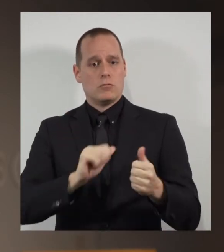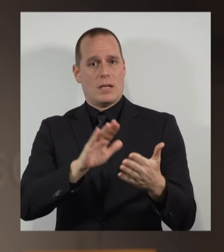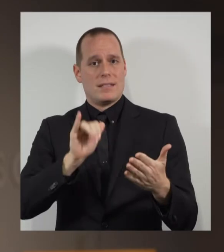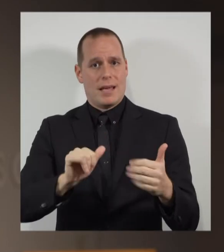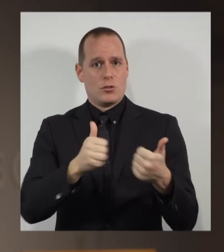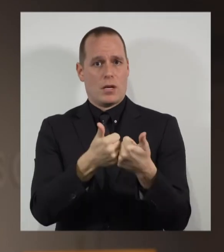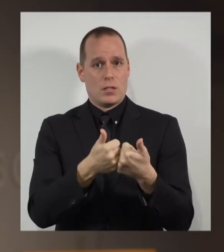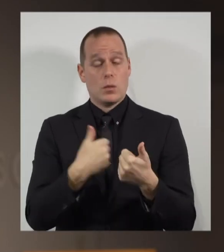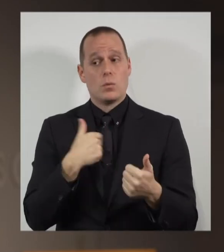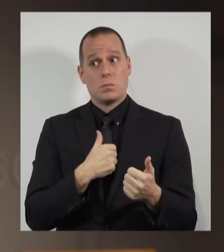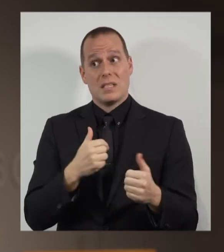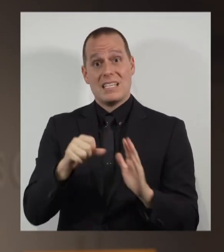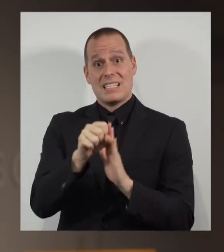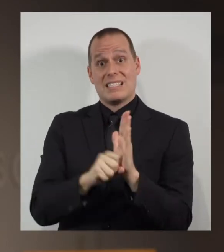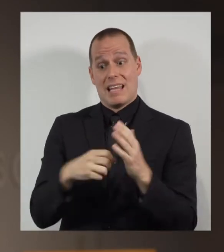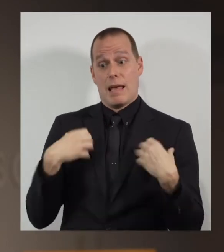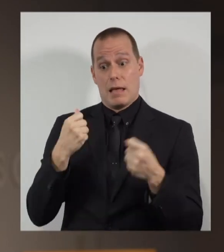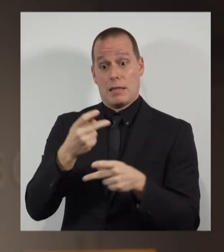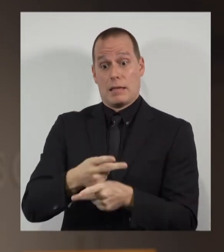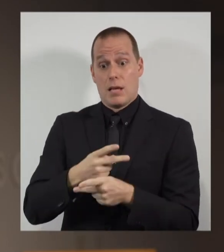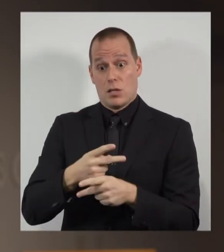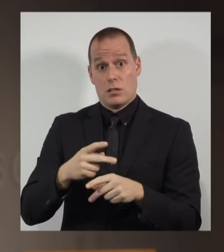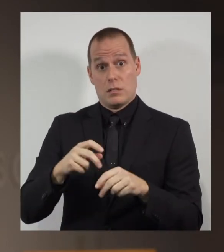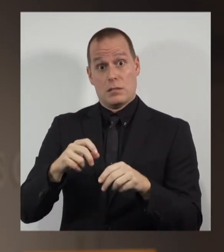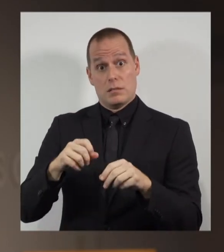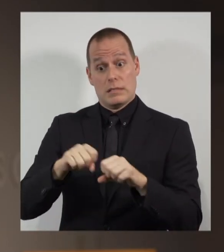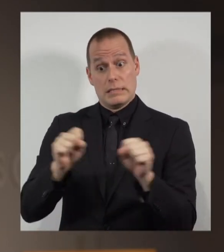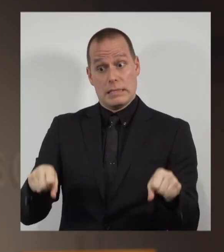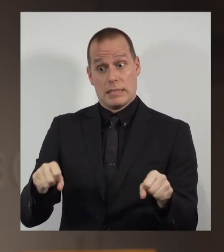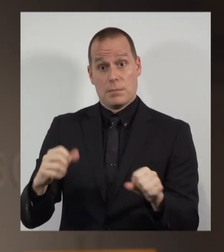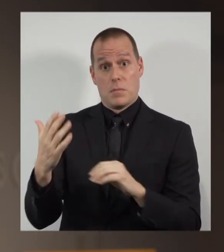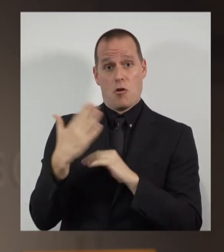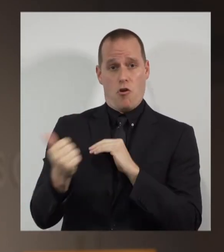We may be called upon to help the state’s healthcare system during a potential surge